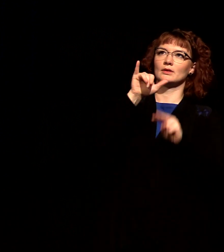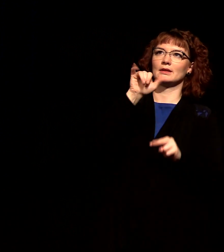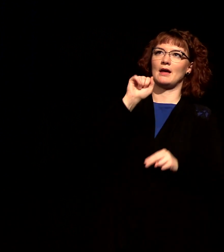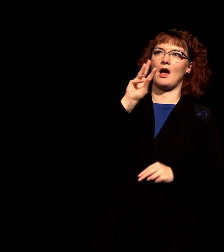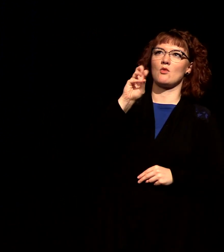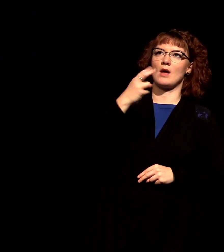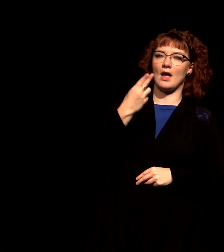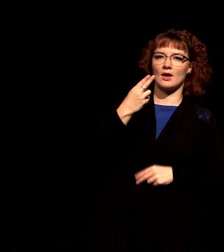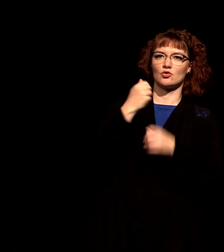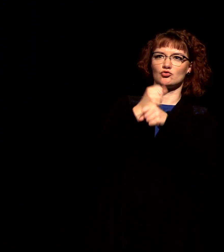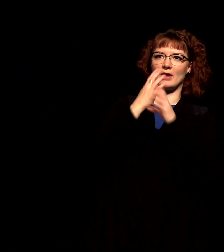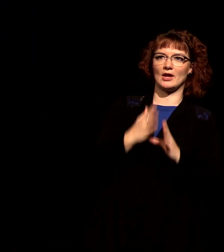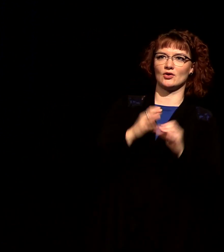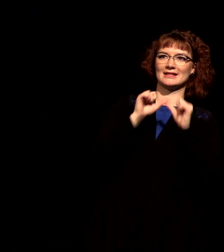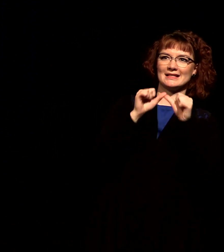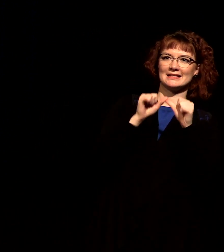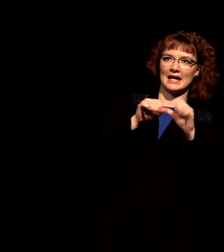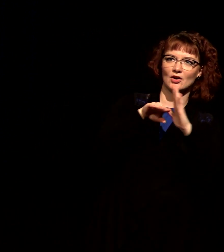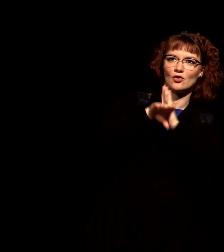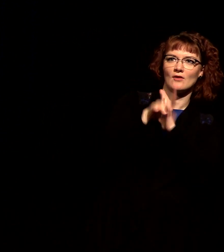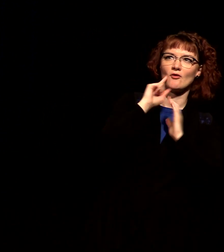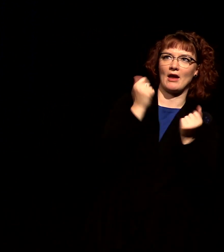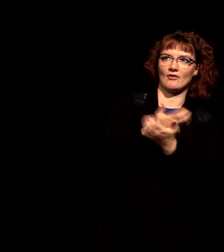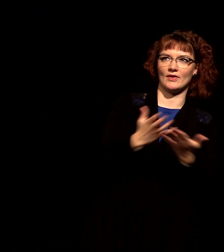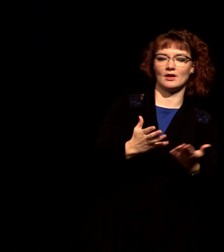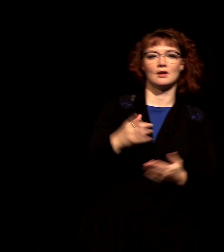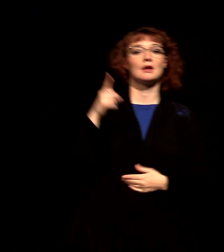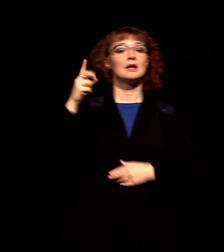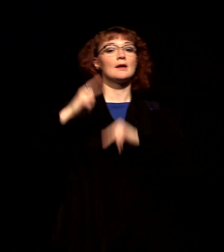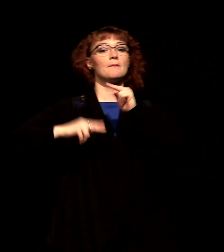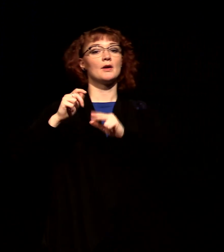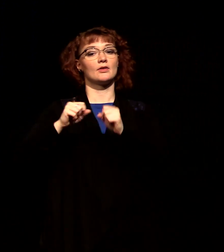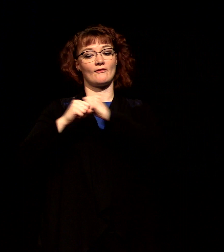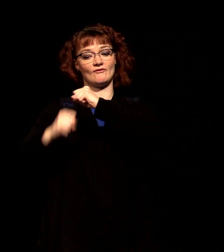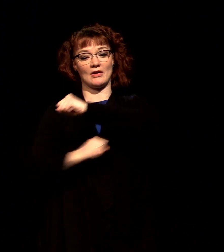creator and sustainer of all he built the foundations and rules